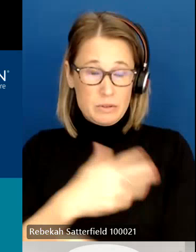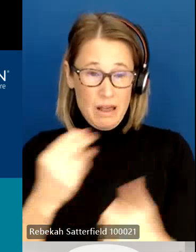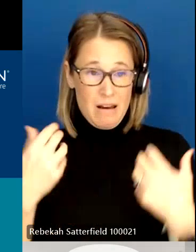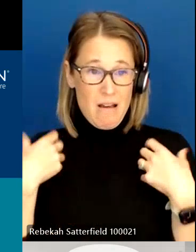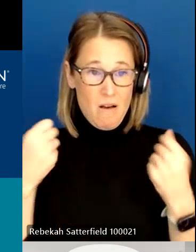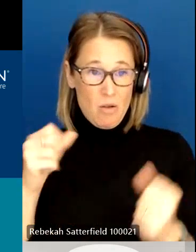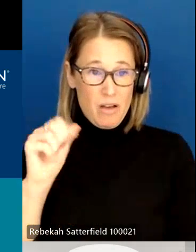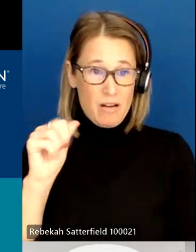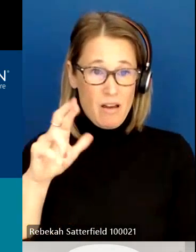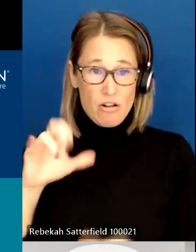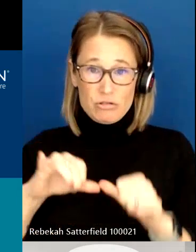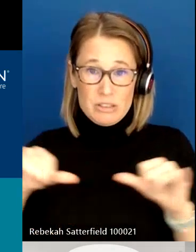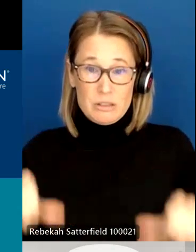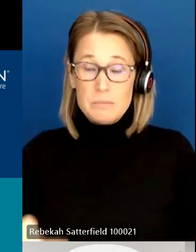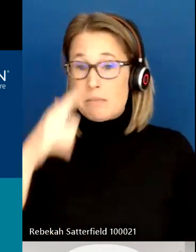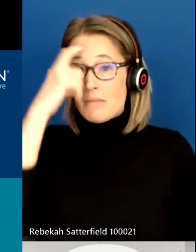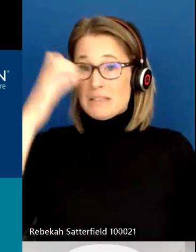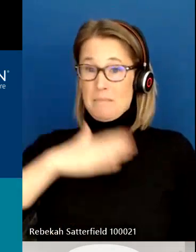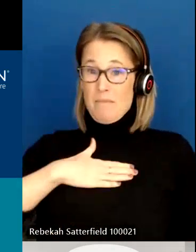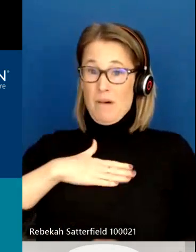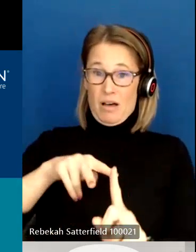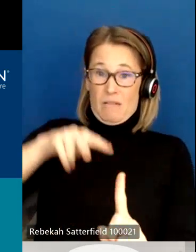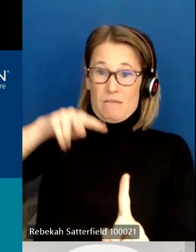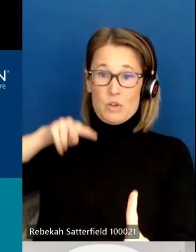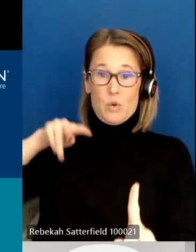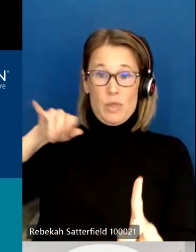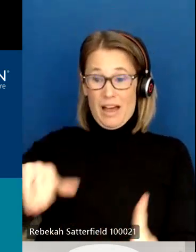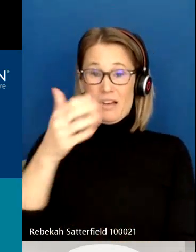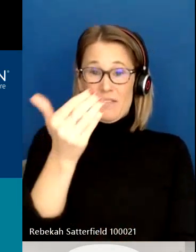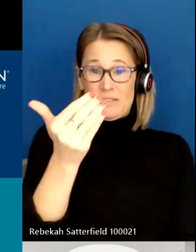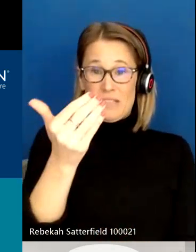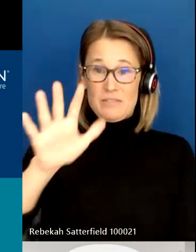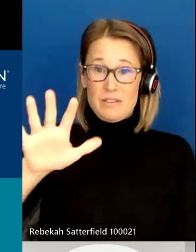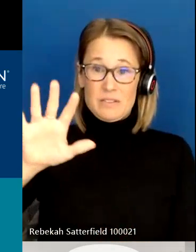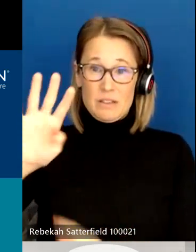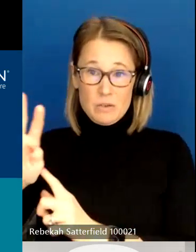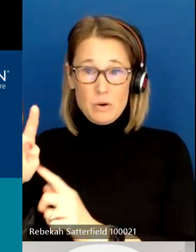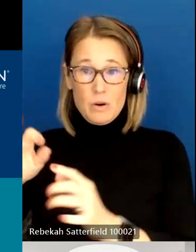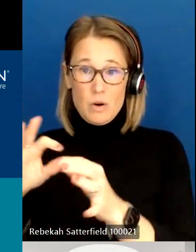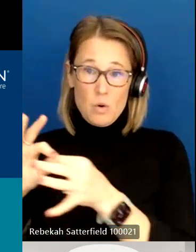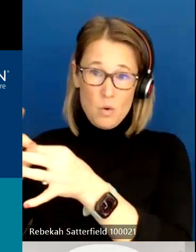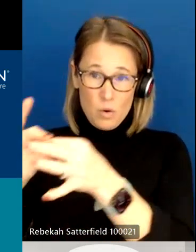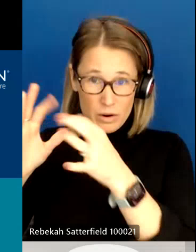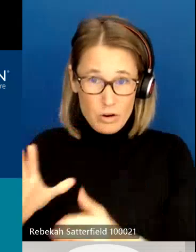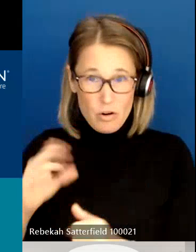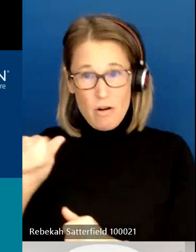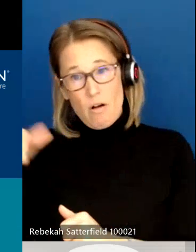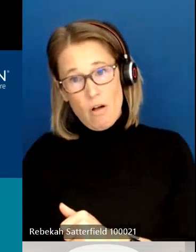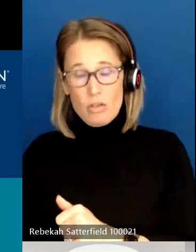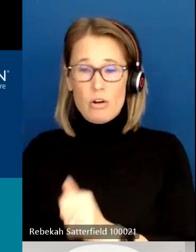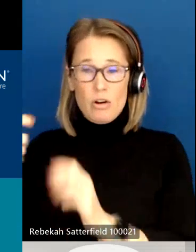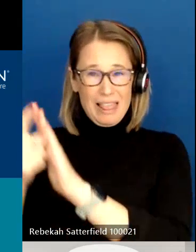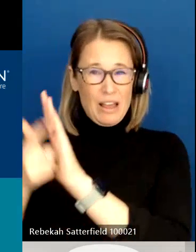view uh the section 1557 coordinator and other uh compliance and legal professionals who are